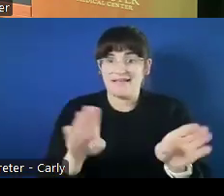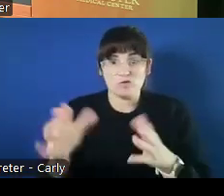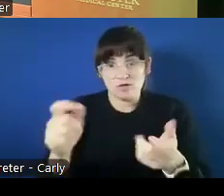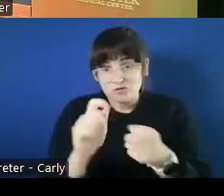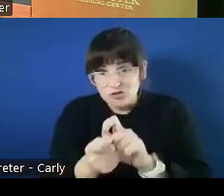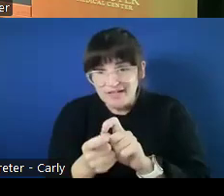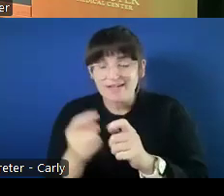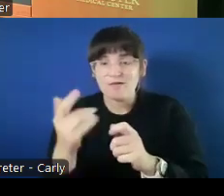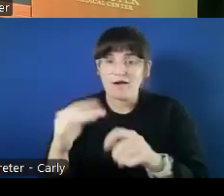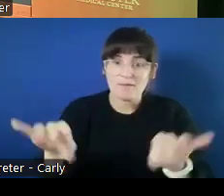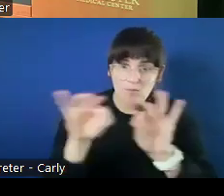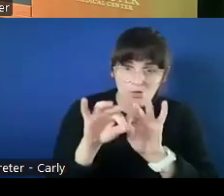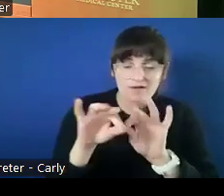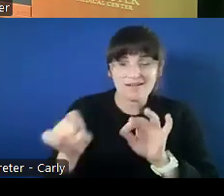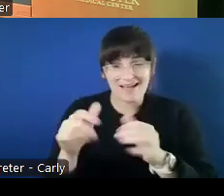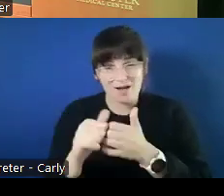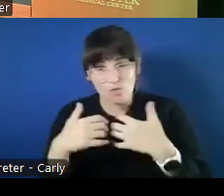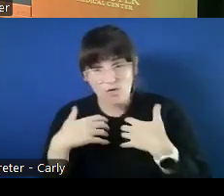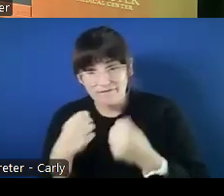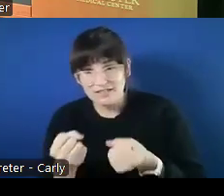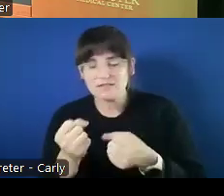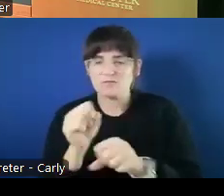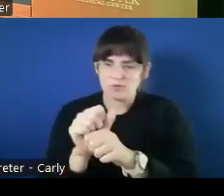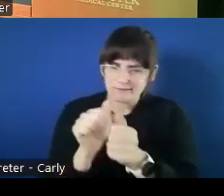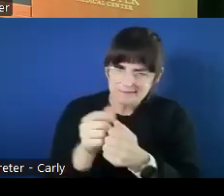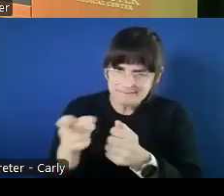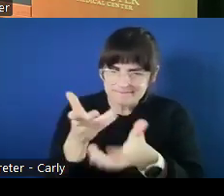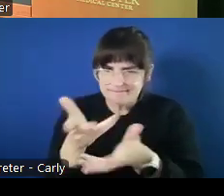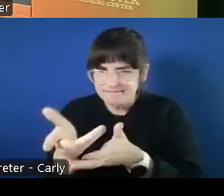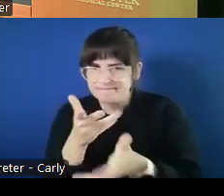it how confident they are that they can change it and we work with them to kind of en enhance their